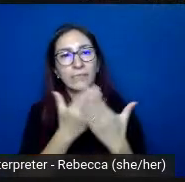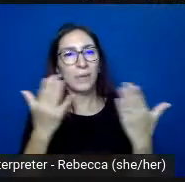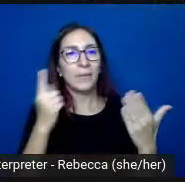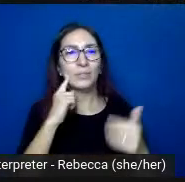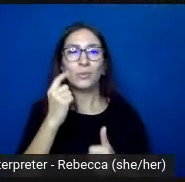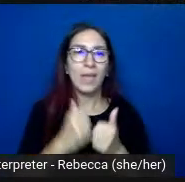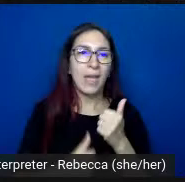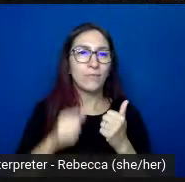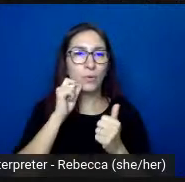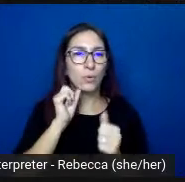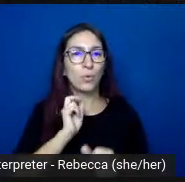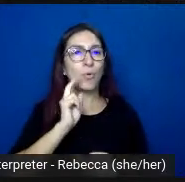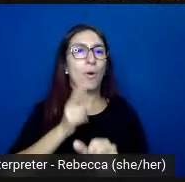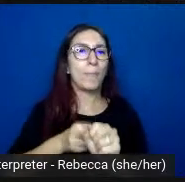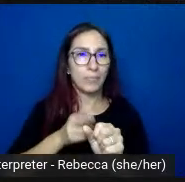Thank you